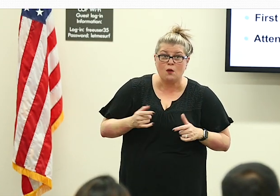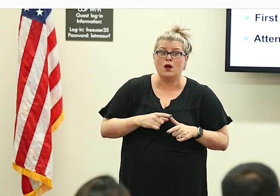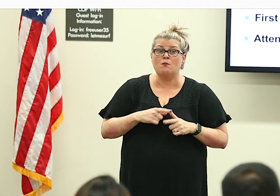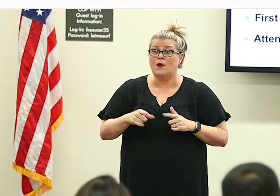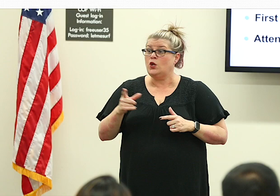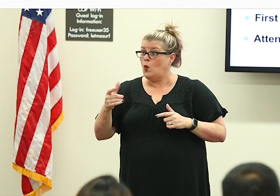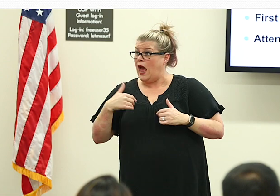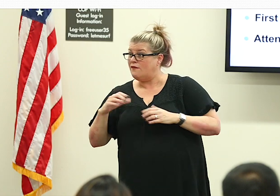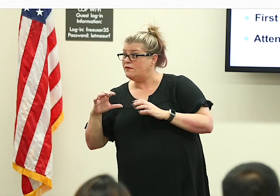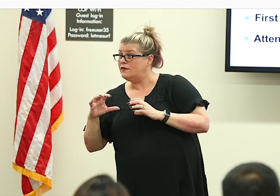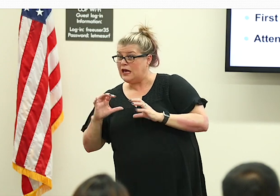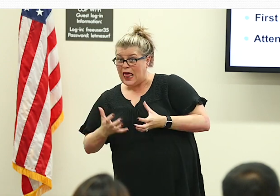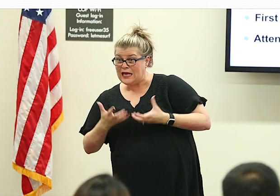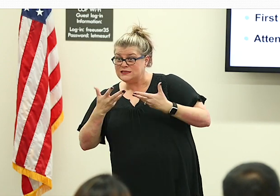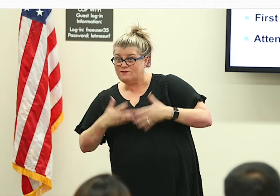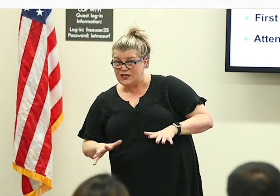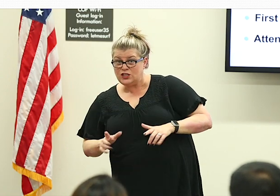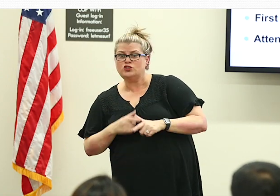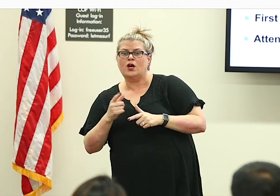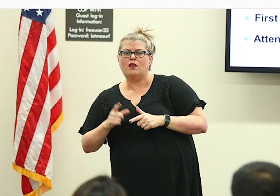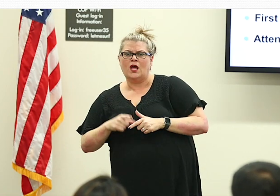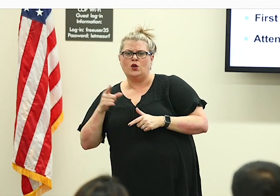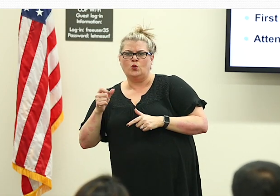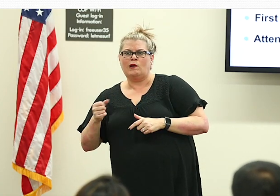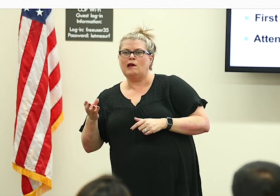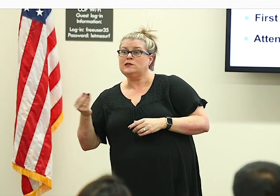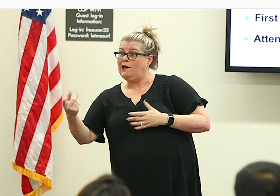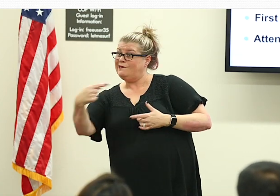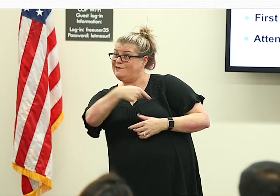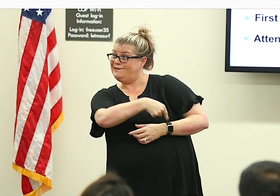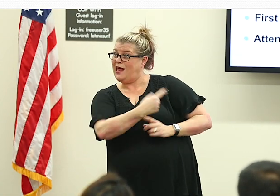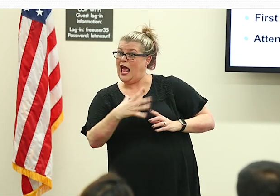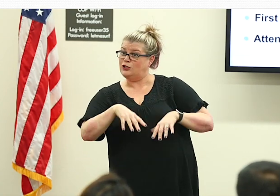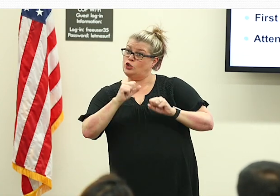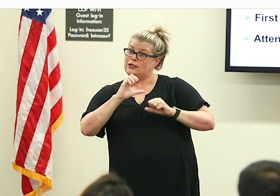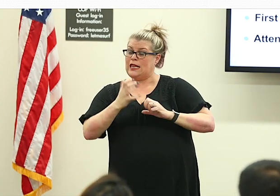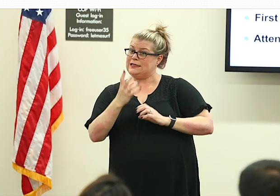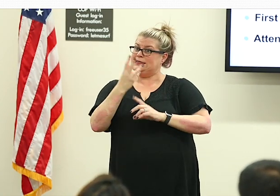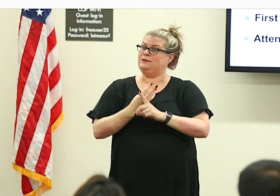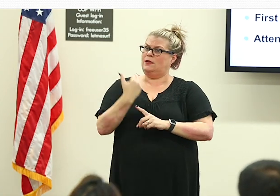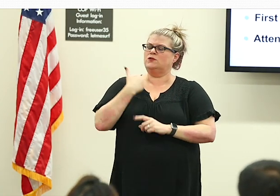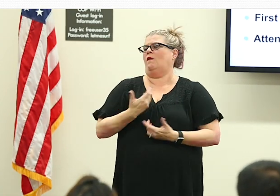there's a selection process handout, and the back page of that has different HUD-certified